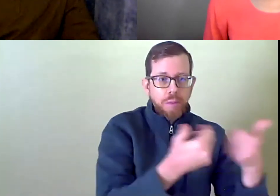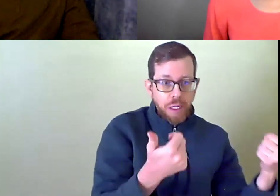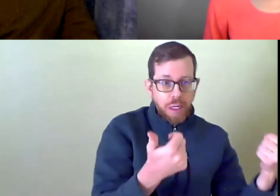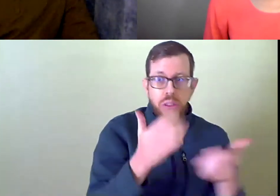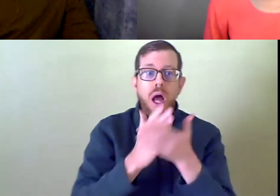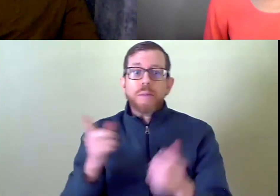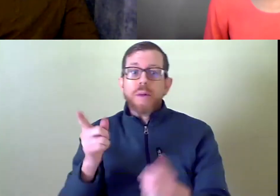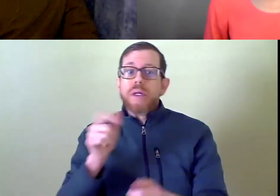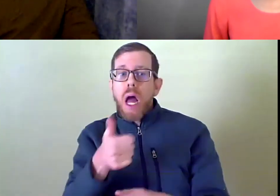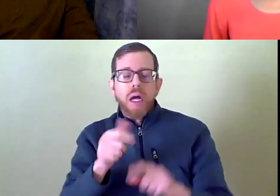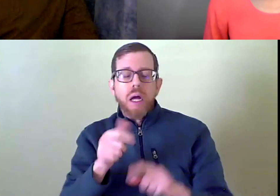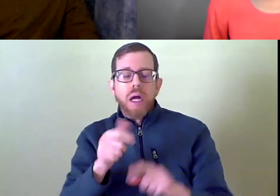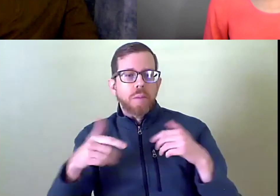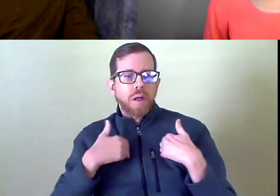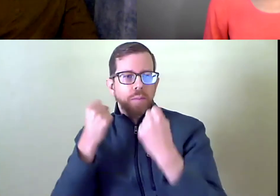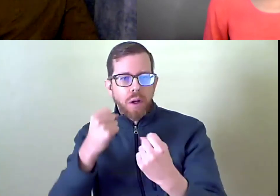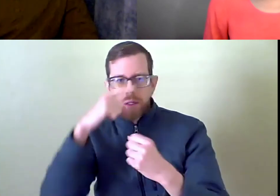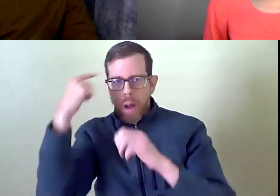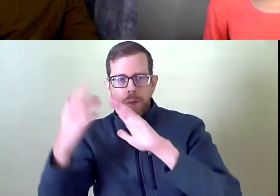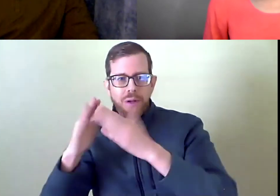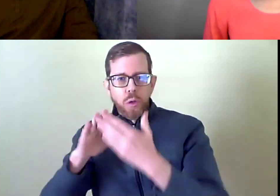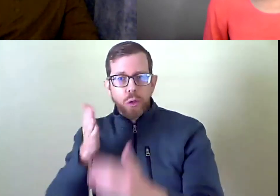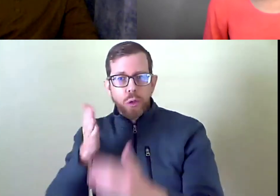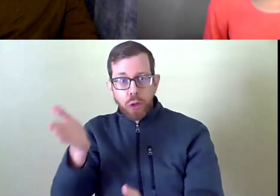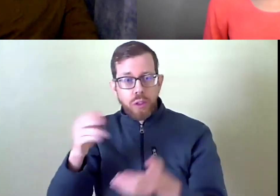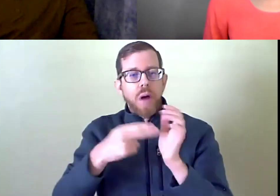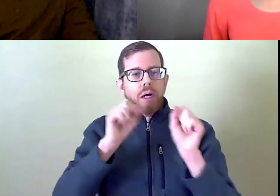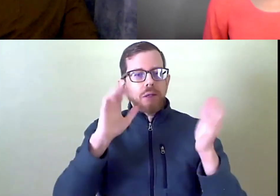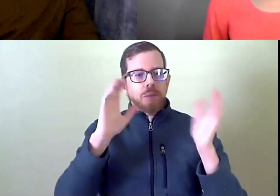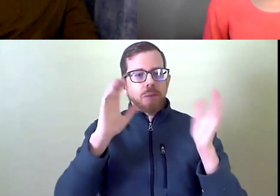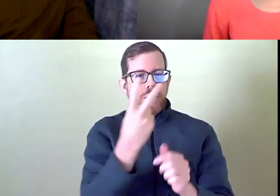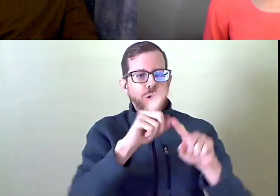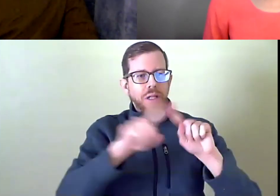with the international countries some that have had segregation some that have large black